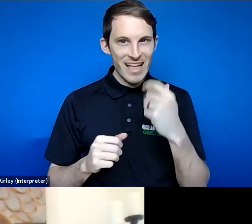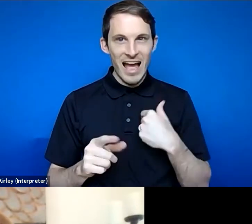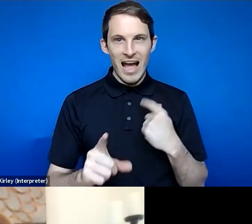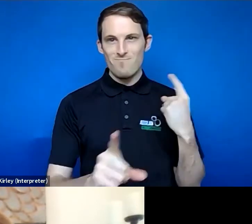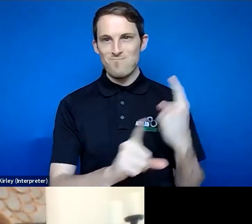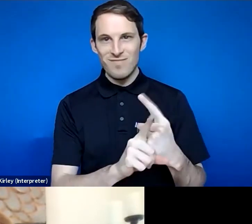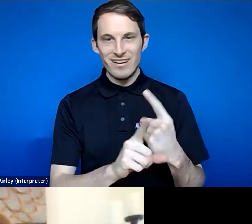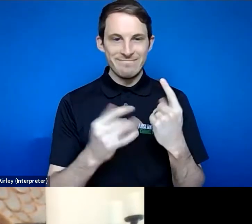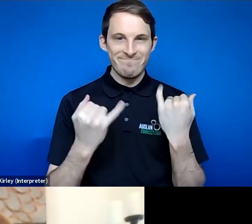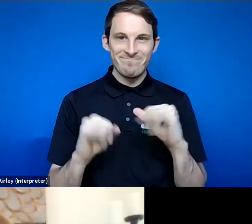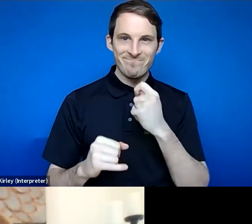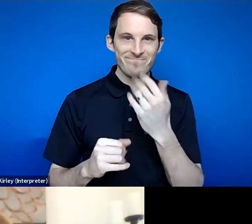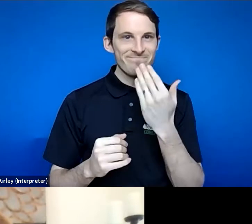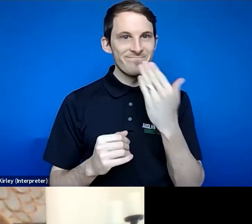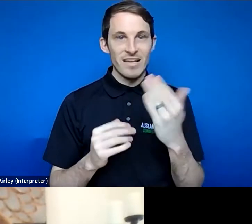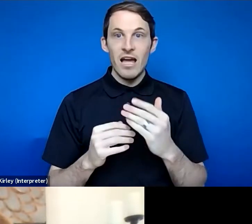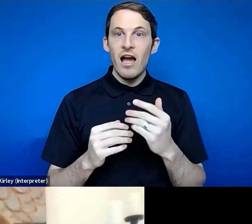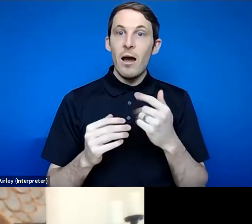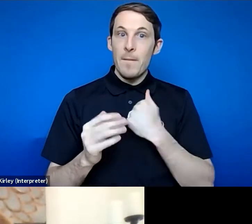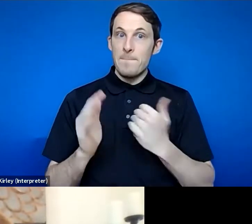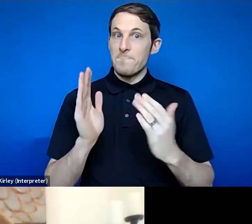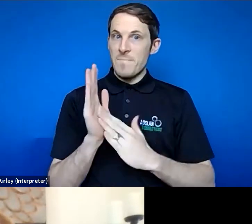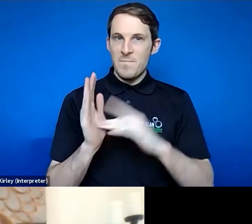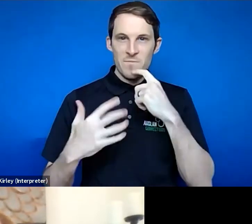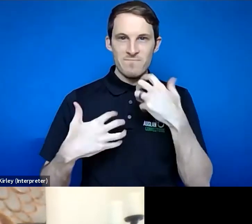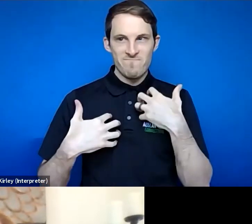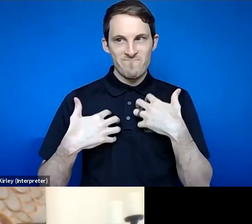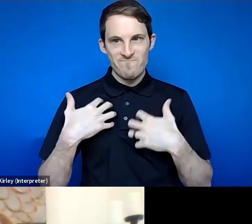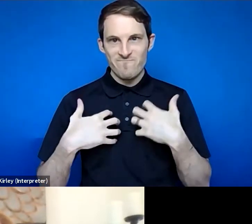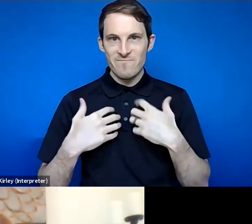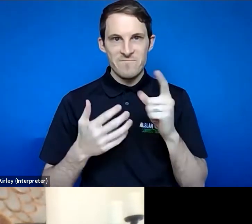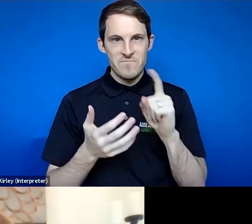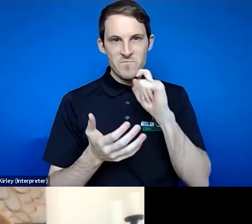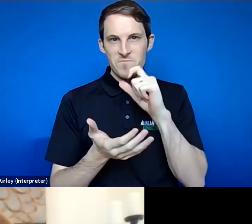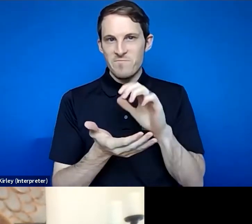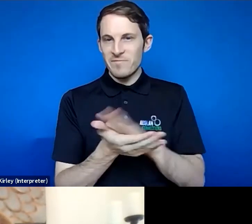Thank you, Kristen, my mum will be thrilled. It is my absolute pleasure and privilege to